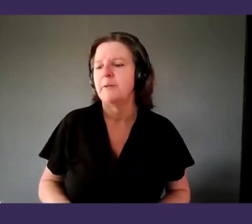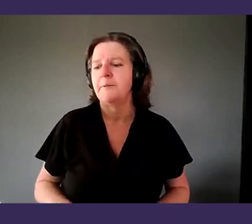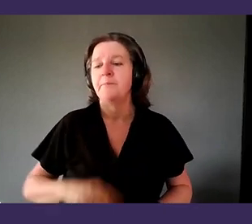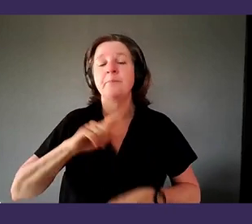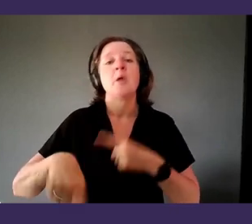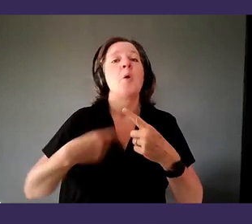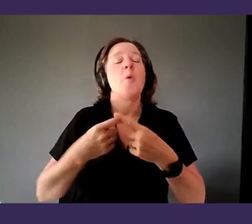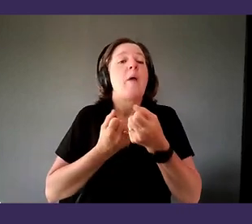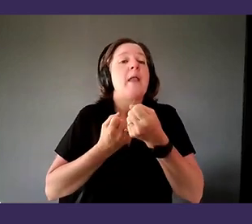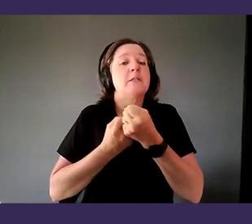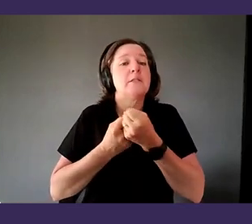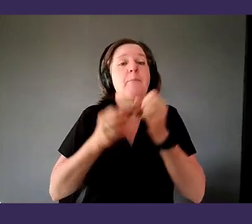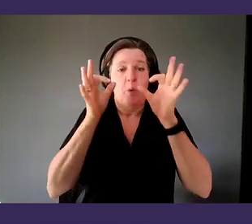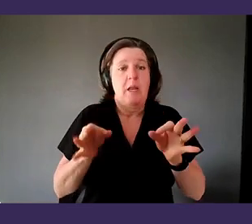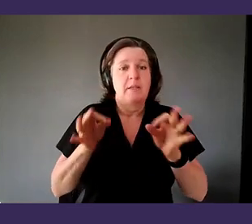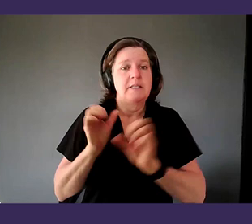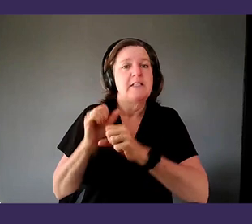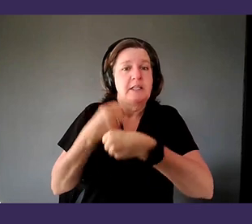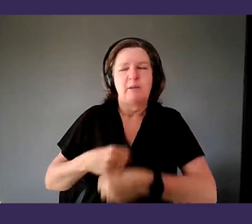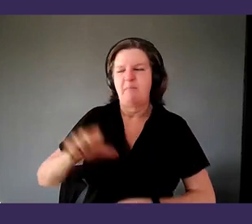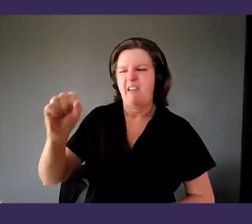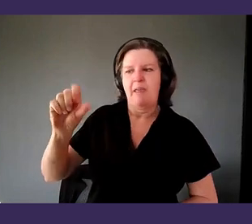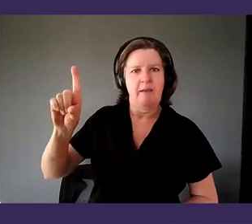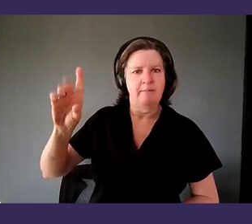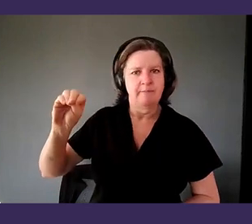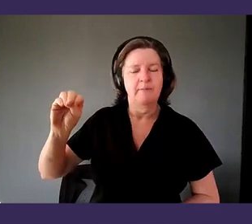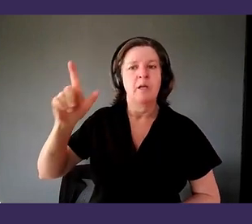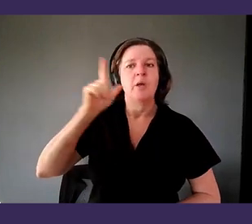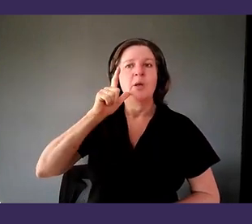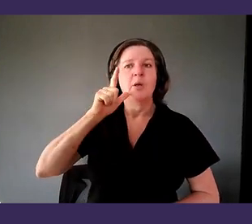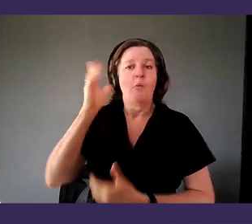was brought on to us, that was, to us, the perfect fit.